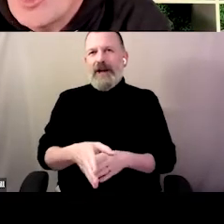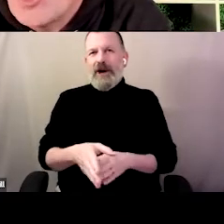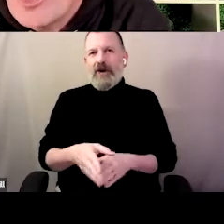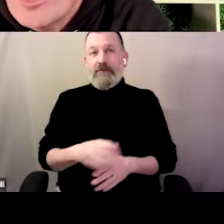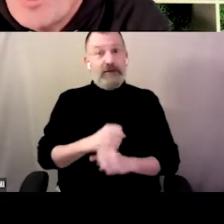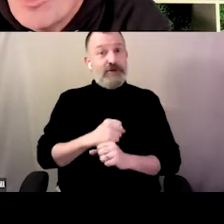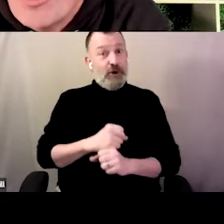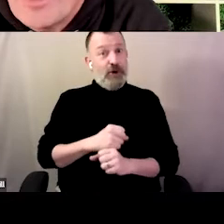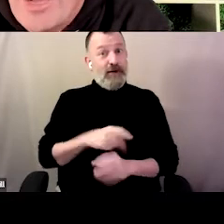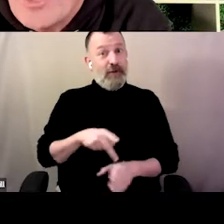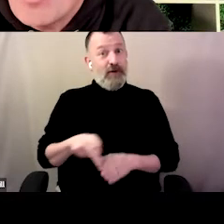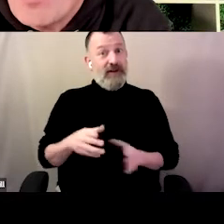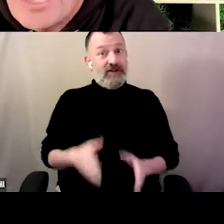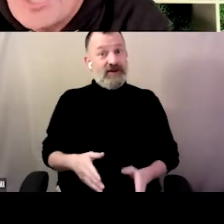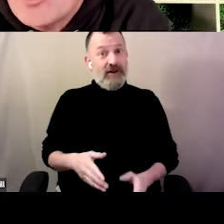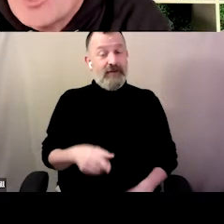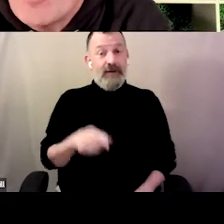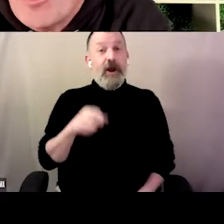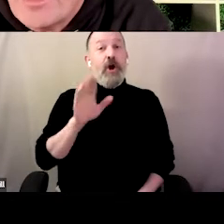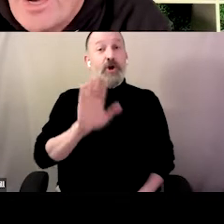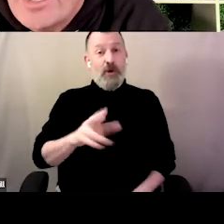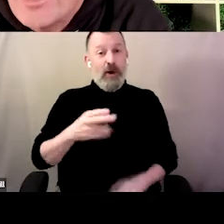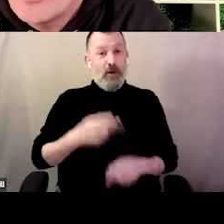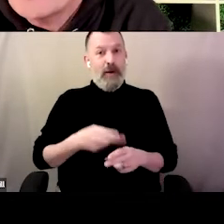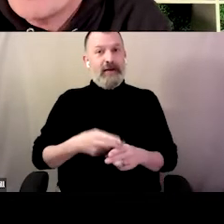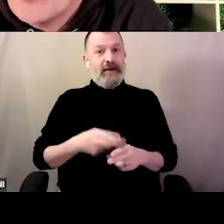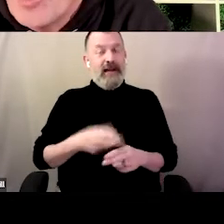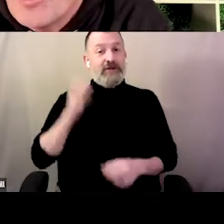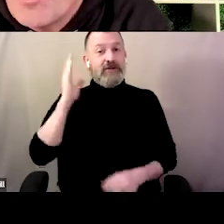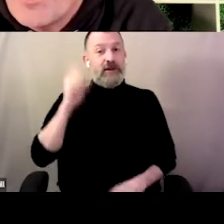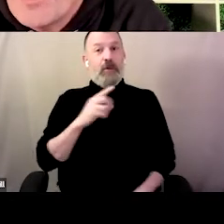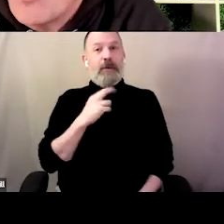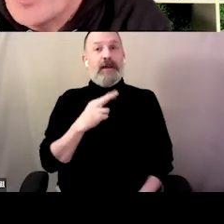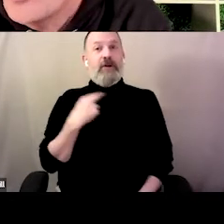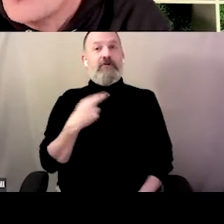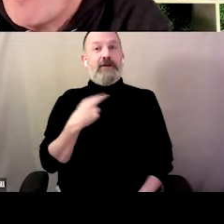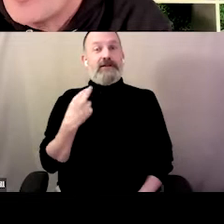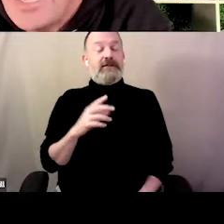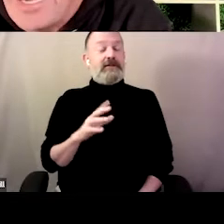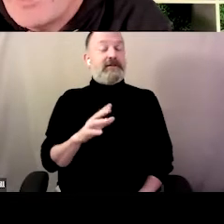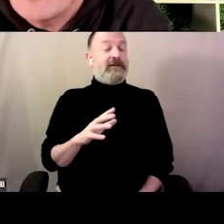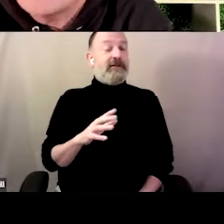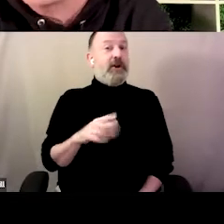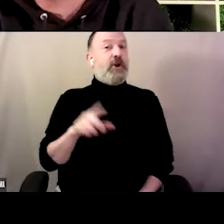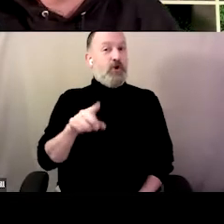you're going to be put on the line your reputation is going to be put on the line. CalebBarlow: To prove that what you represent either the